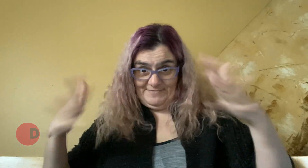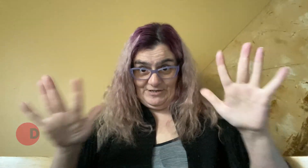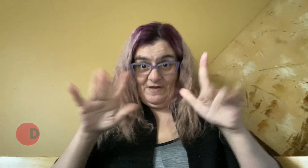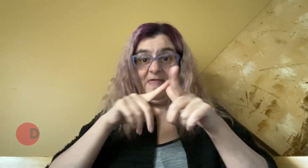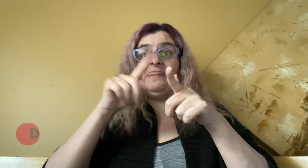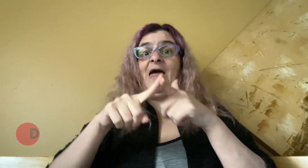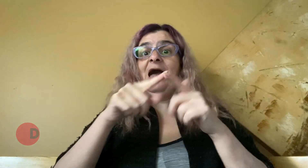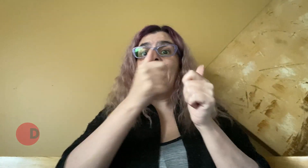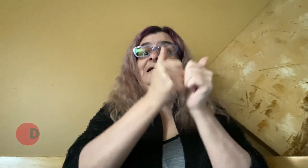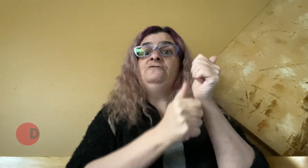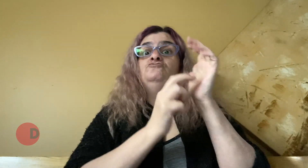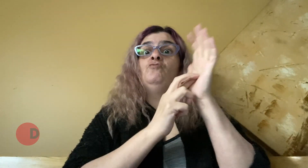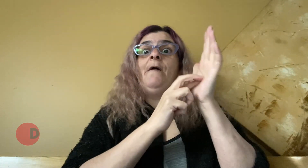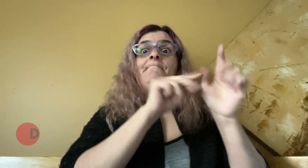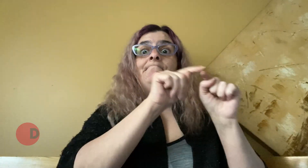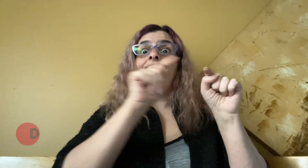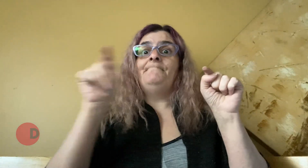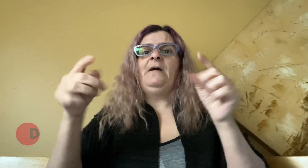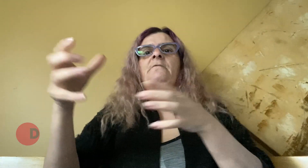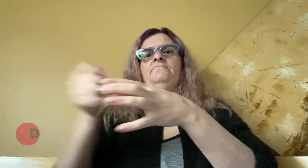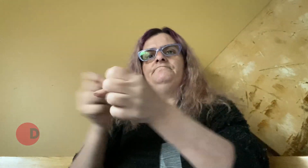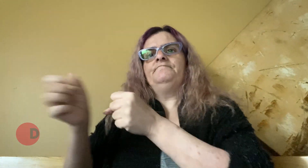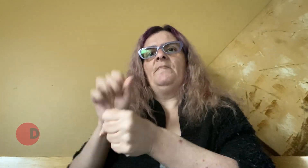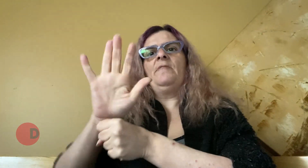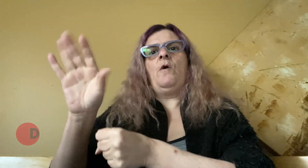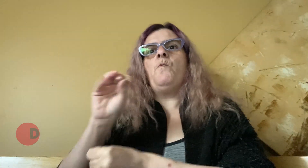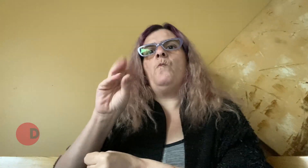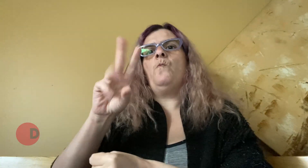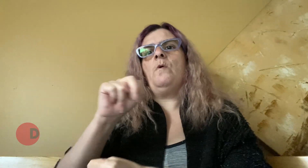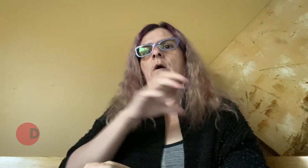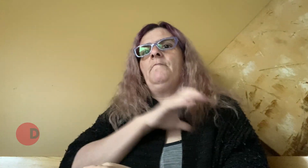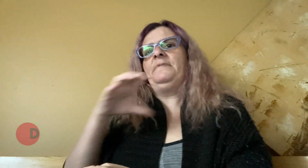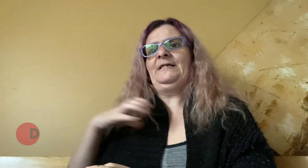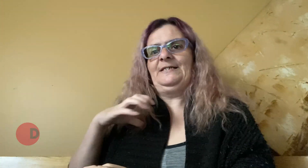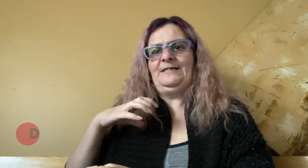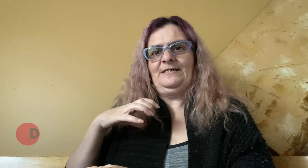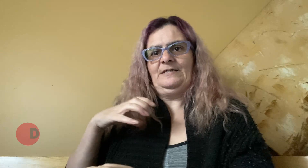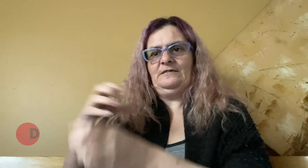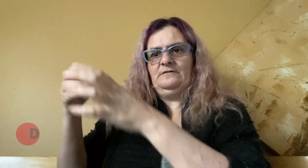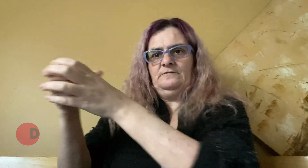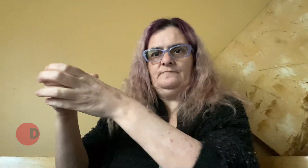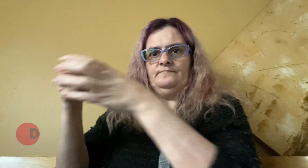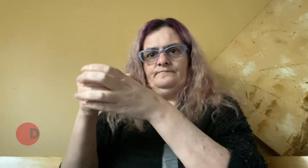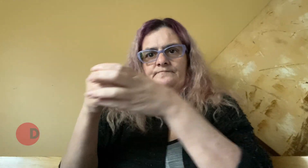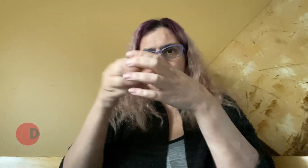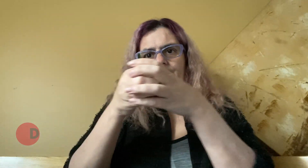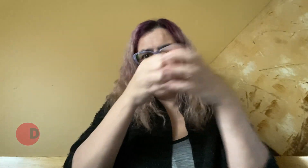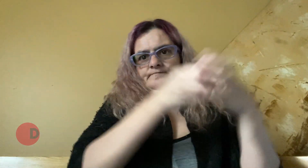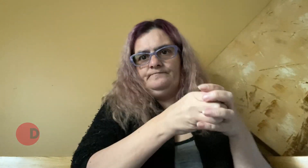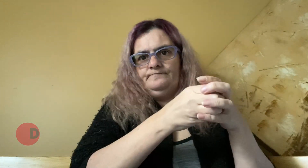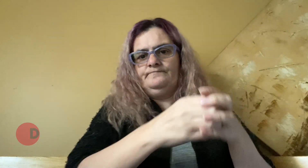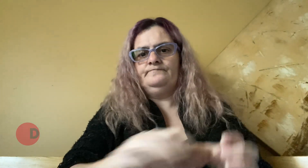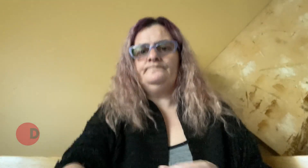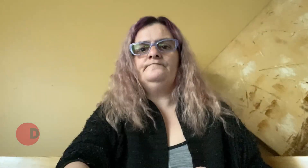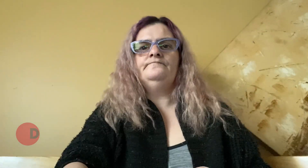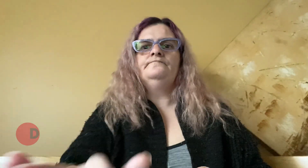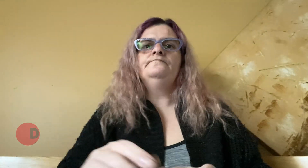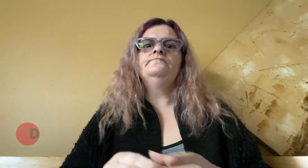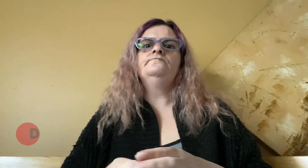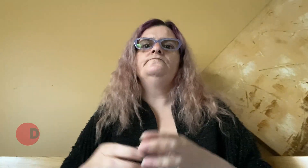and each representative would recruit people to be on their committees.